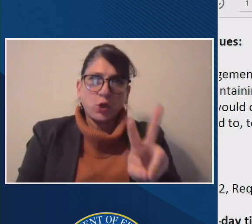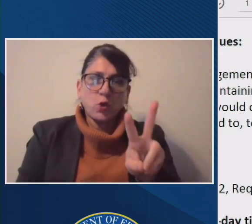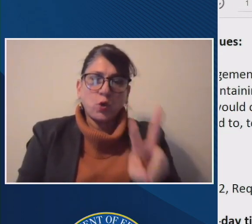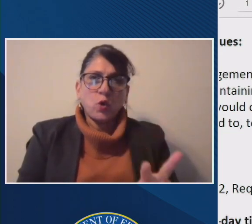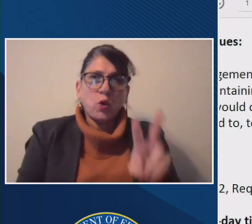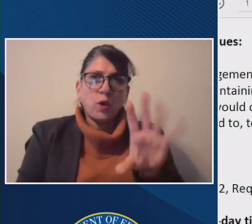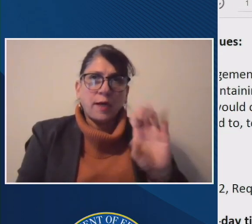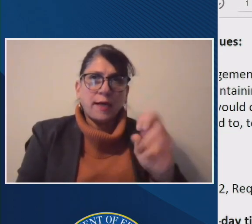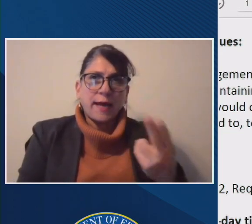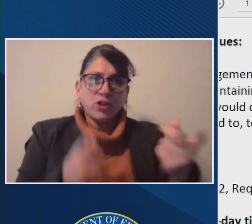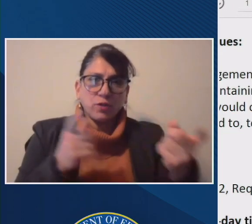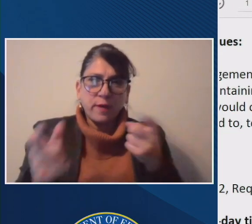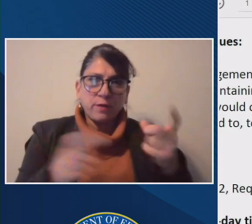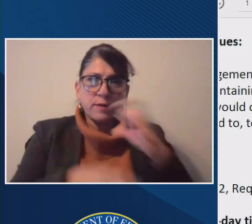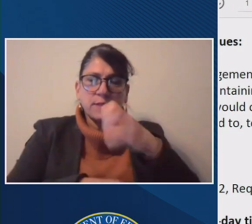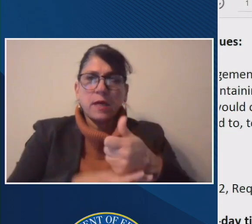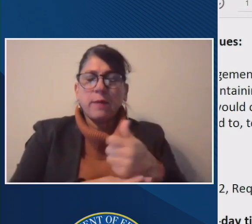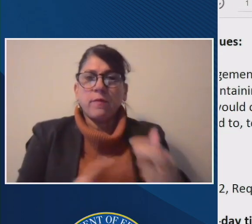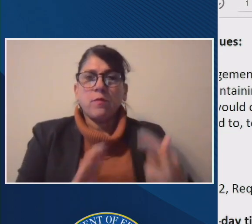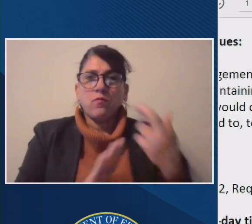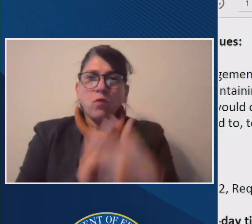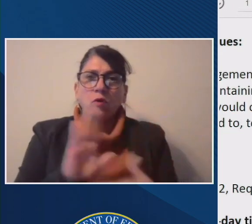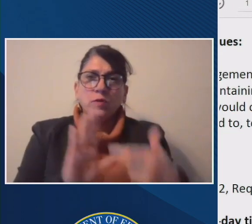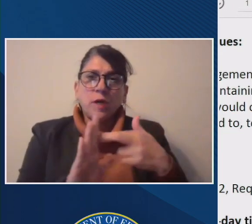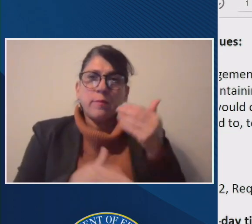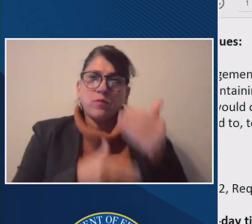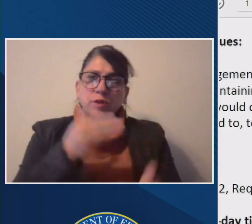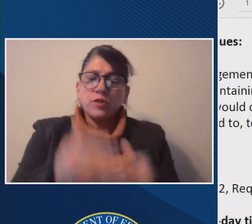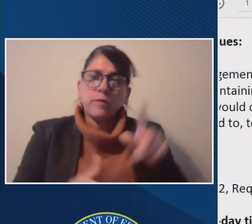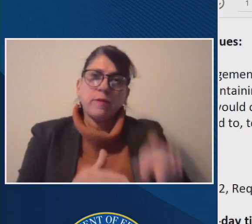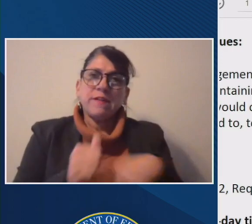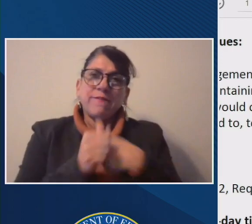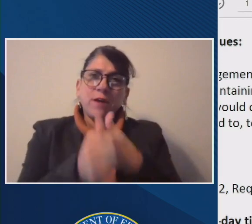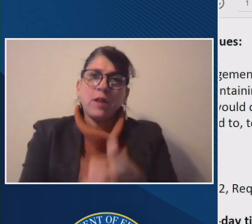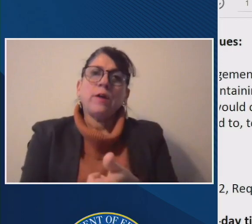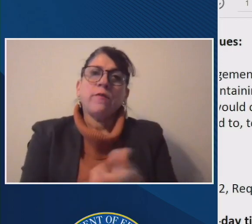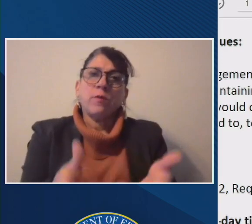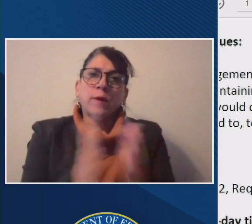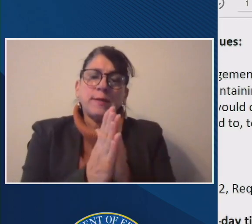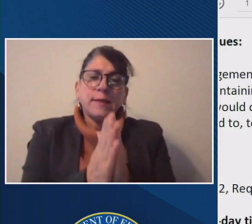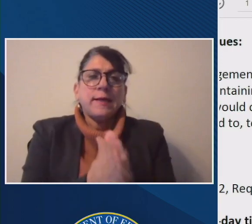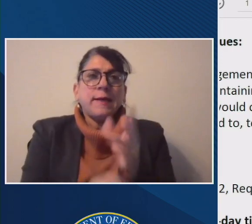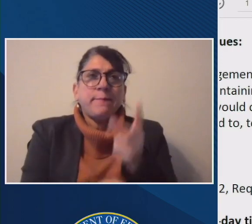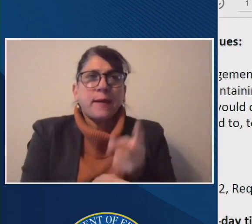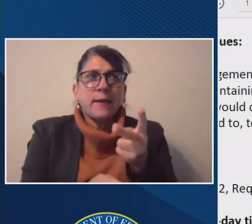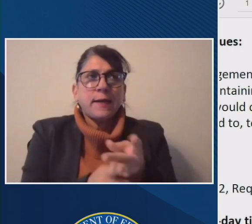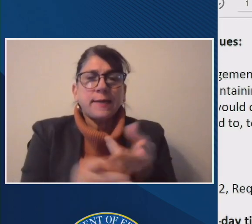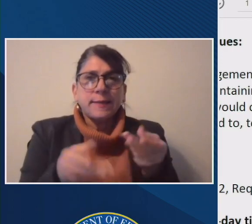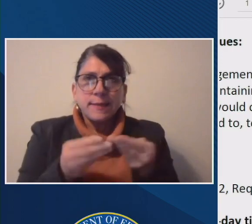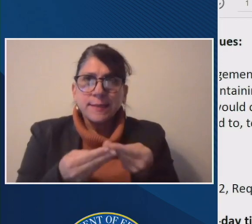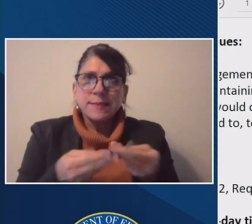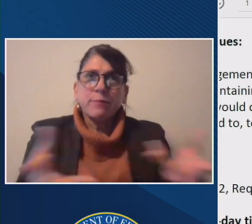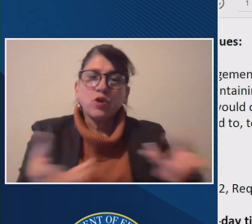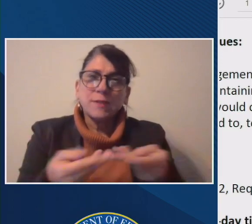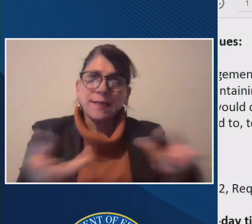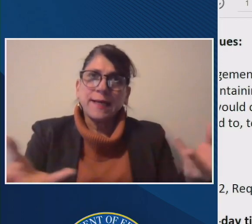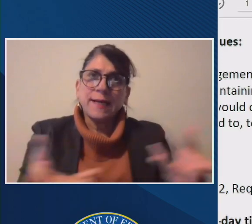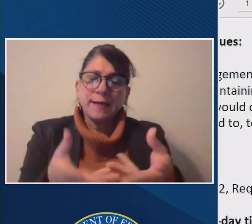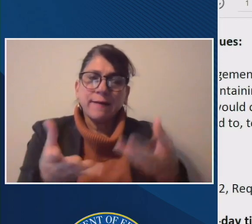rules and procedures institutions must follow in requesting, maintaining, dispersing, and otherwise managing Title IV funds proposals under consideration